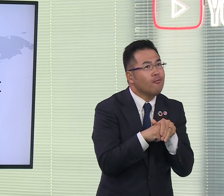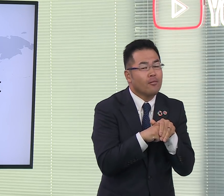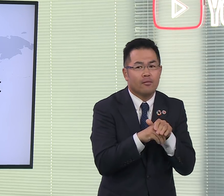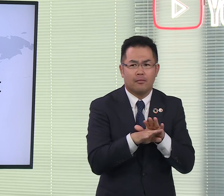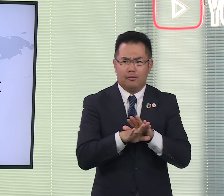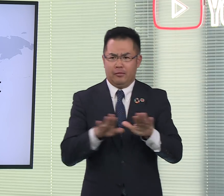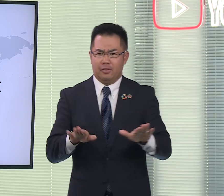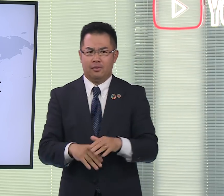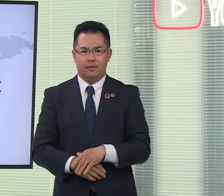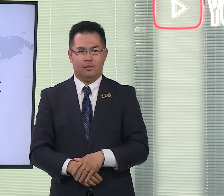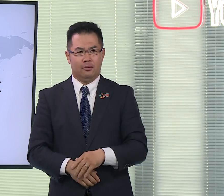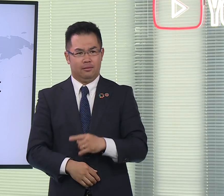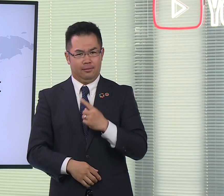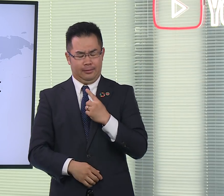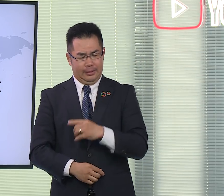and I have no knowledge at all about sign language.